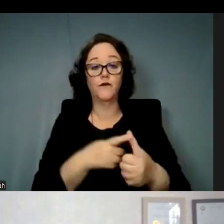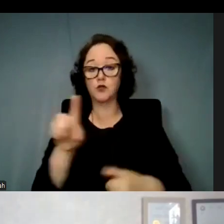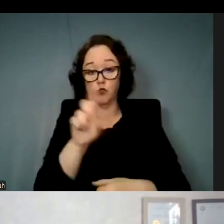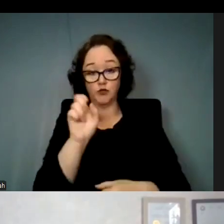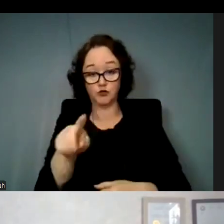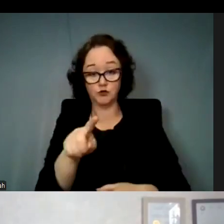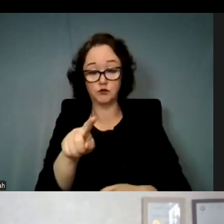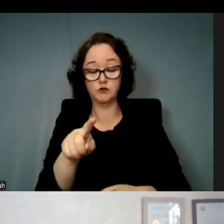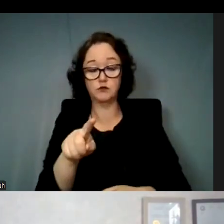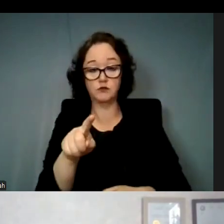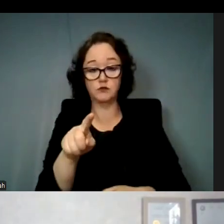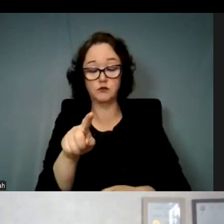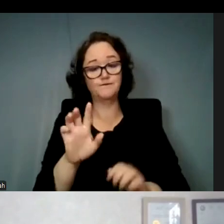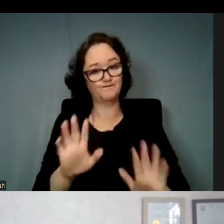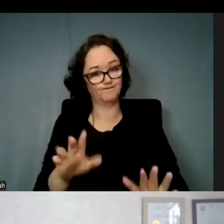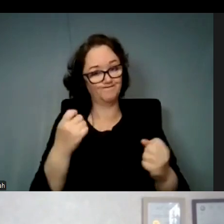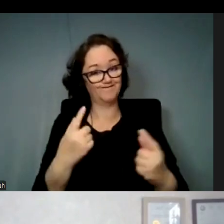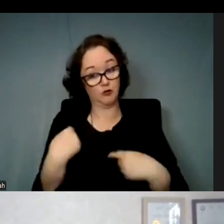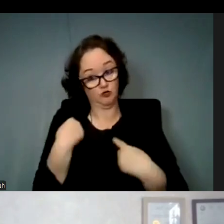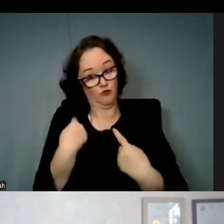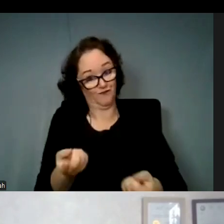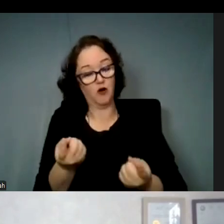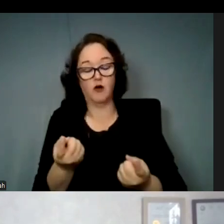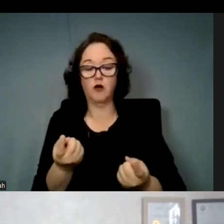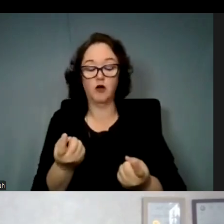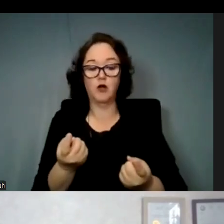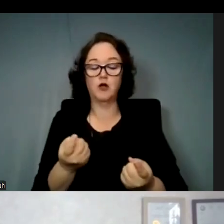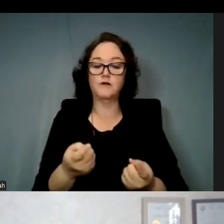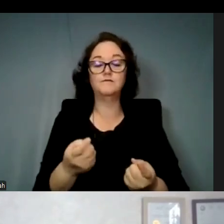thus far we've reviewed one resource―this very helpful guide